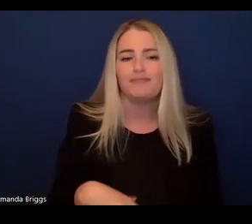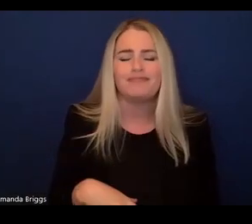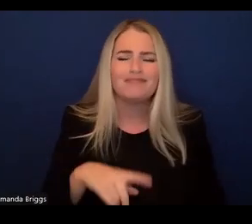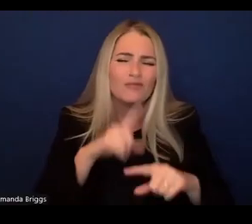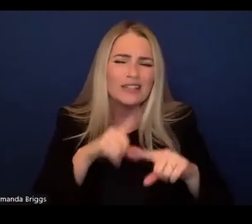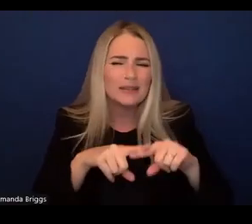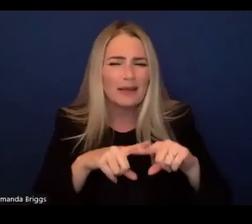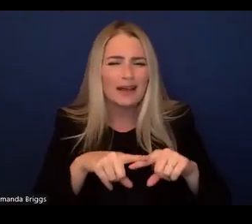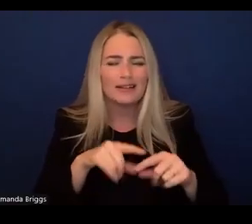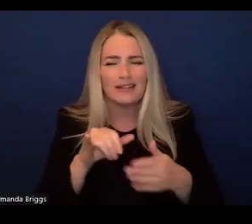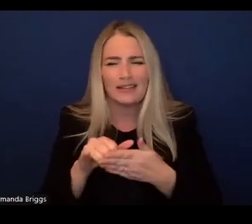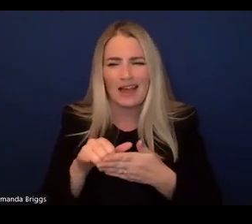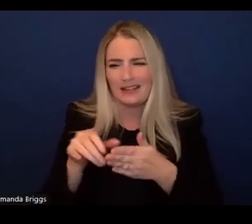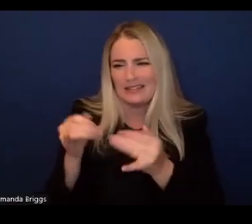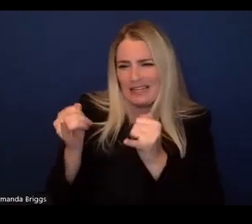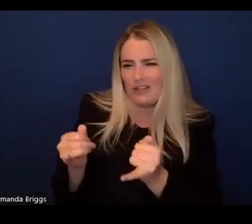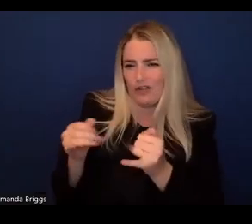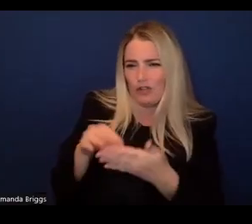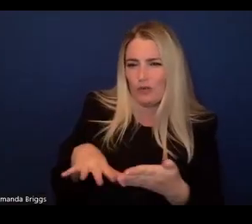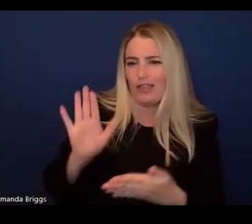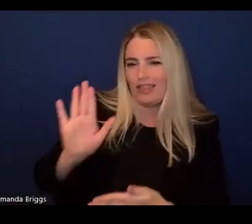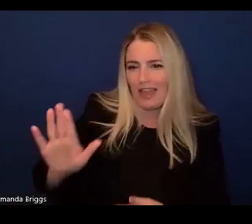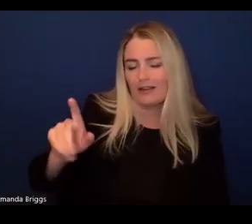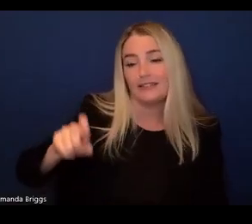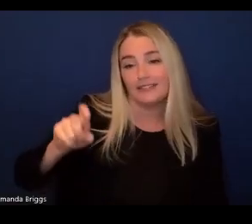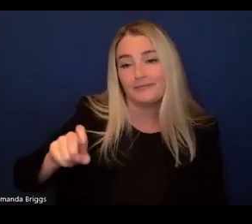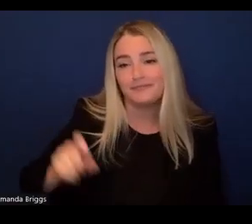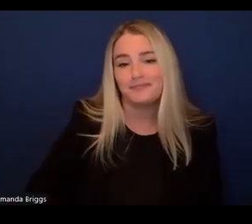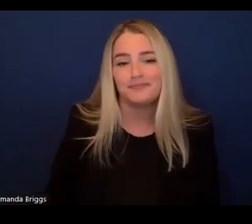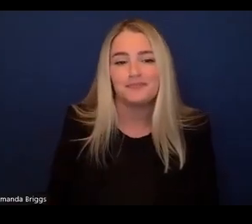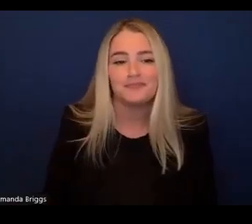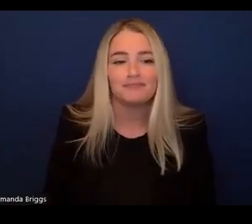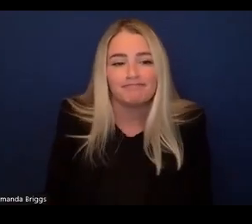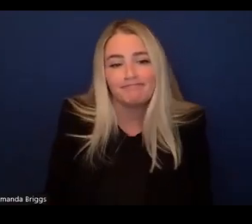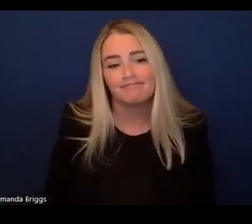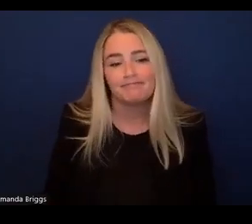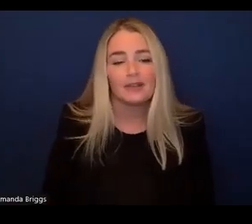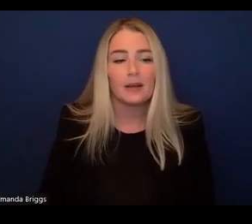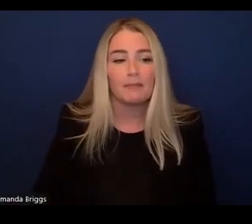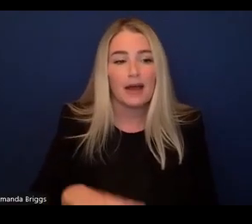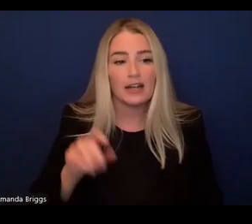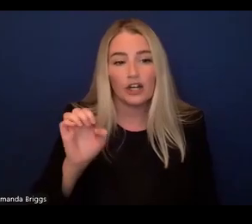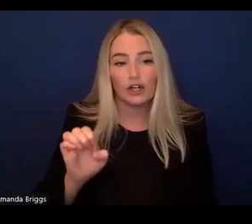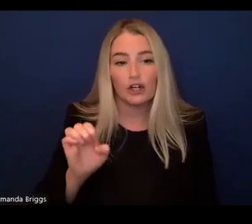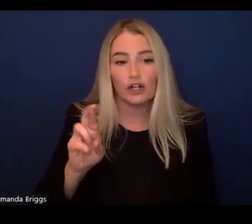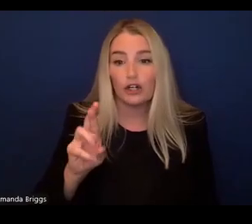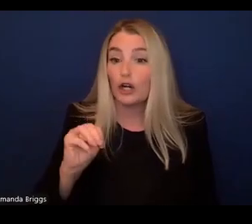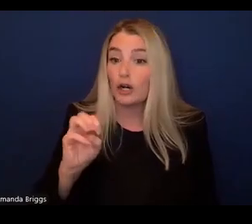on the individual student's needs. But you know the ERMHS the Educational